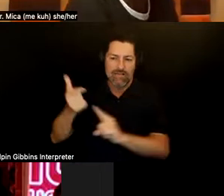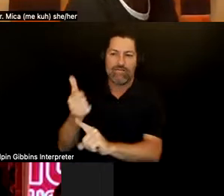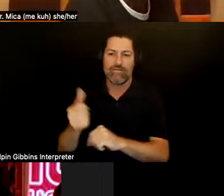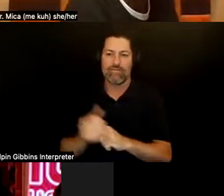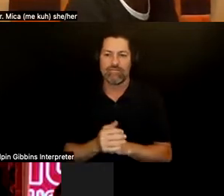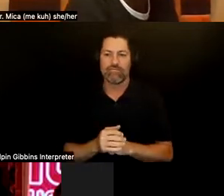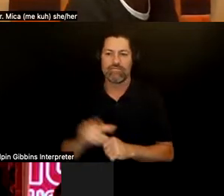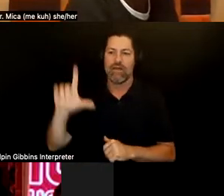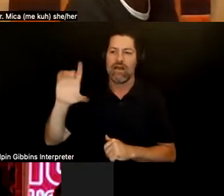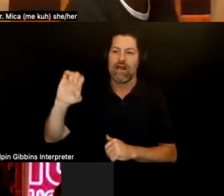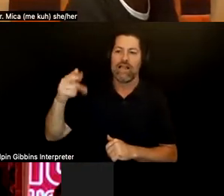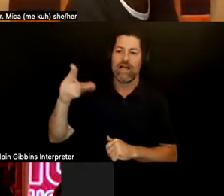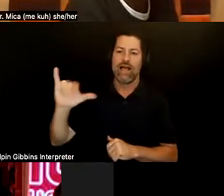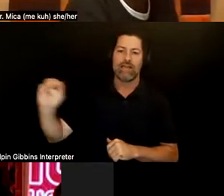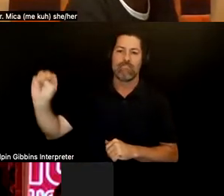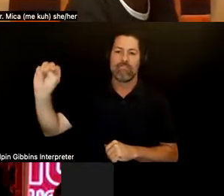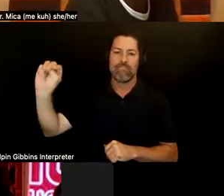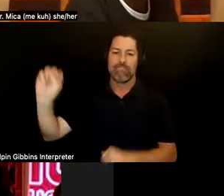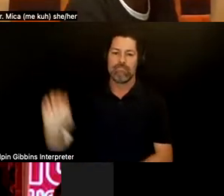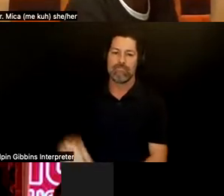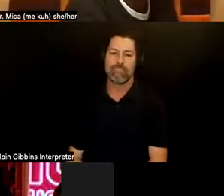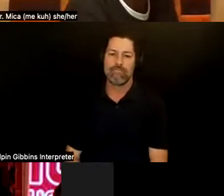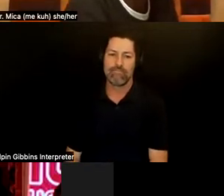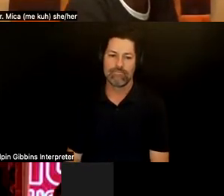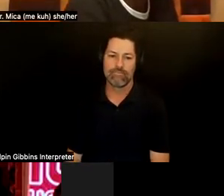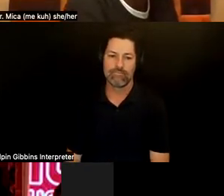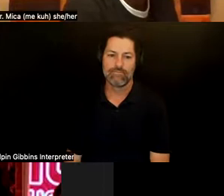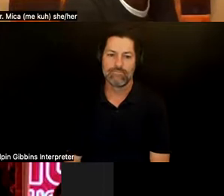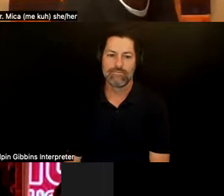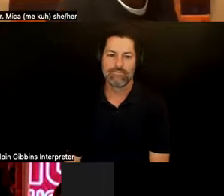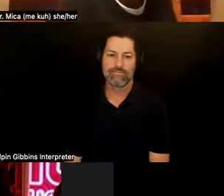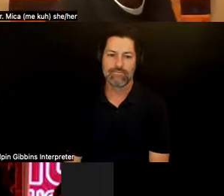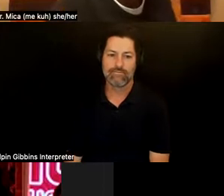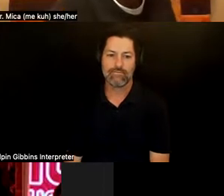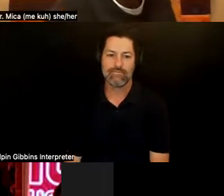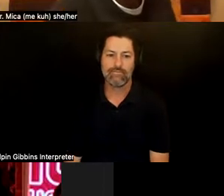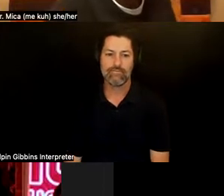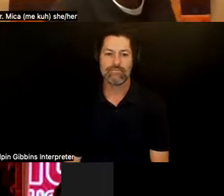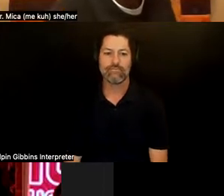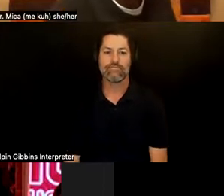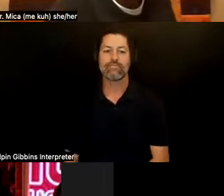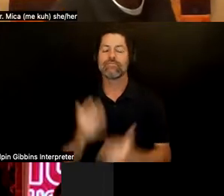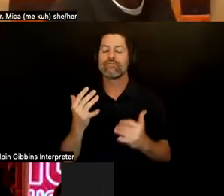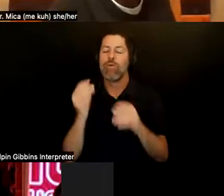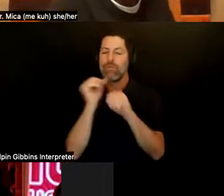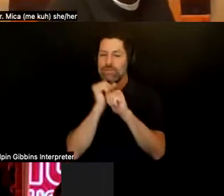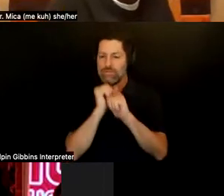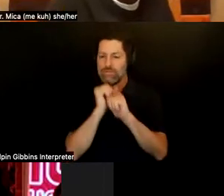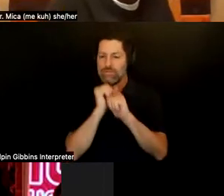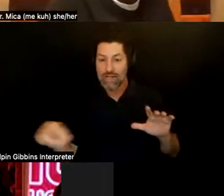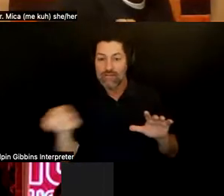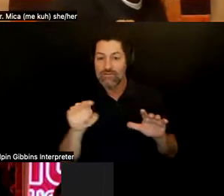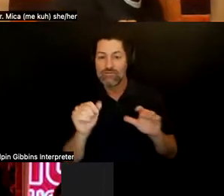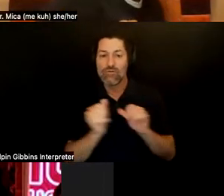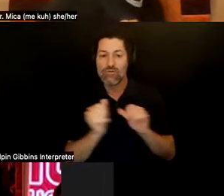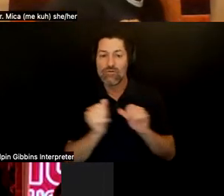20:20:53 Lehighen, so let me bless you with wonderful spring season.